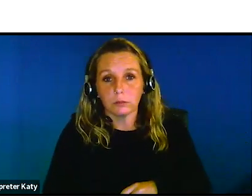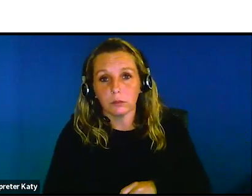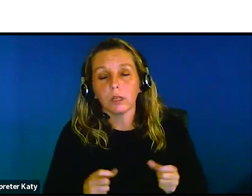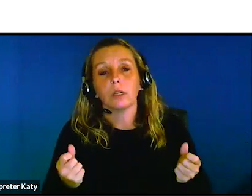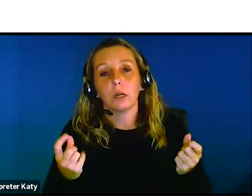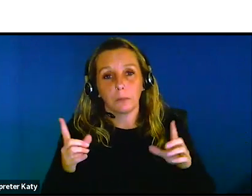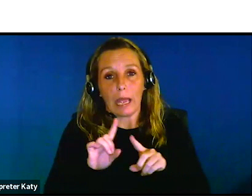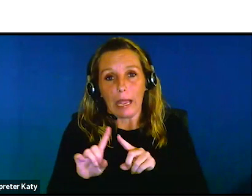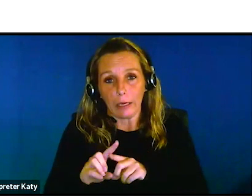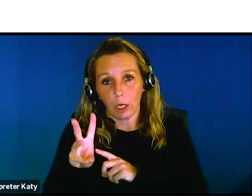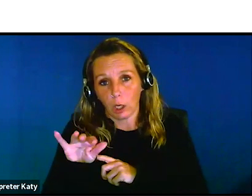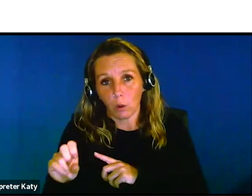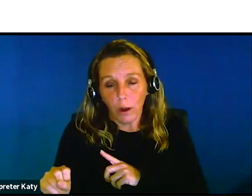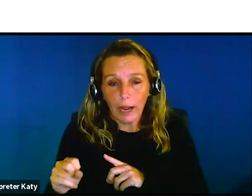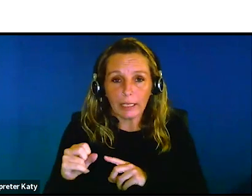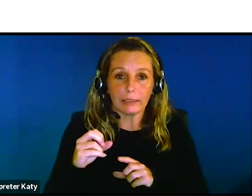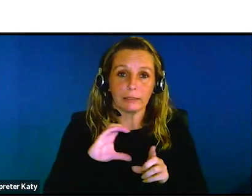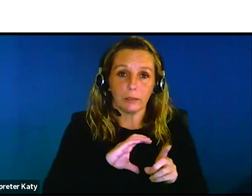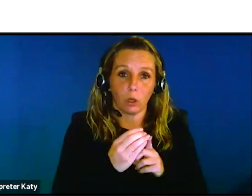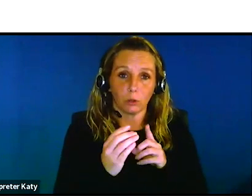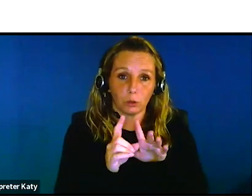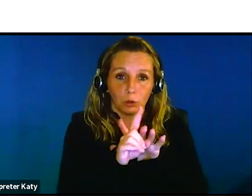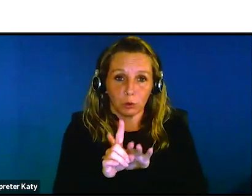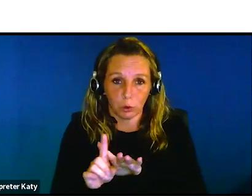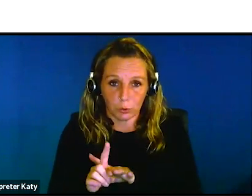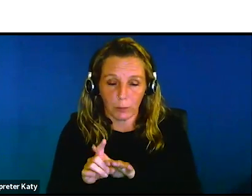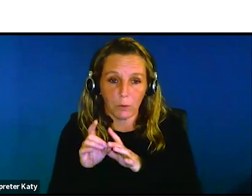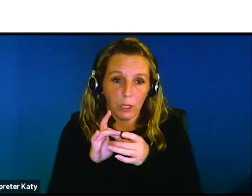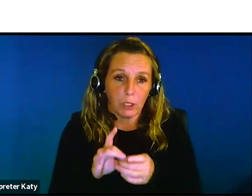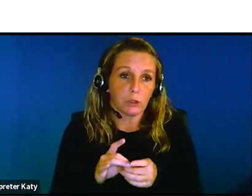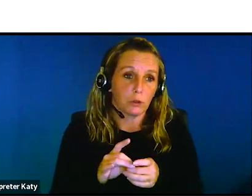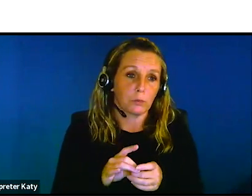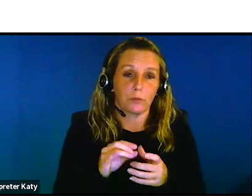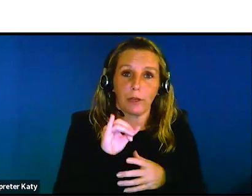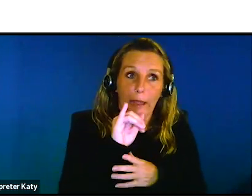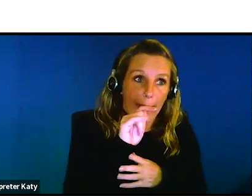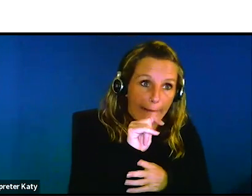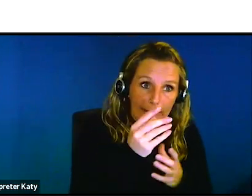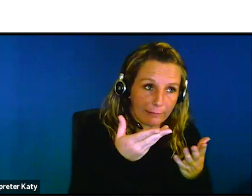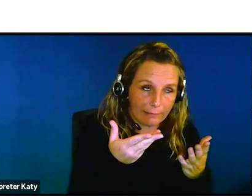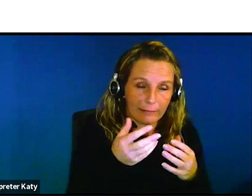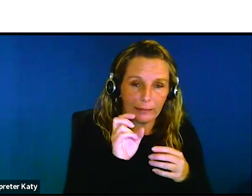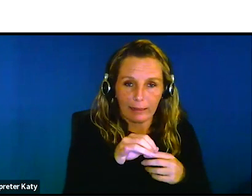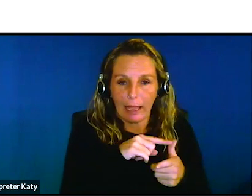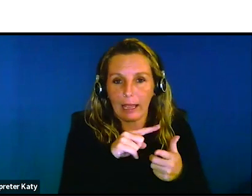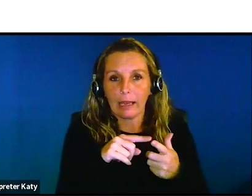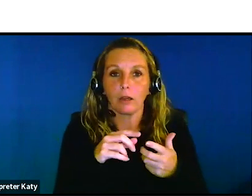in which culture shows up in terms of what it is, but the appropriate help should be what the hell we should do and.